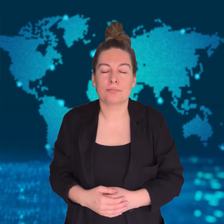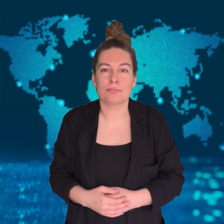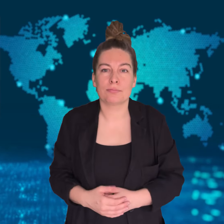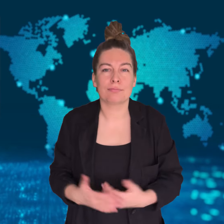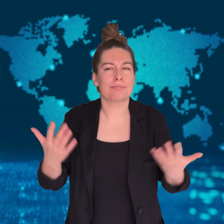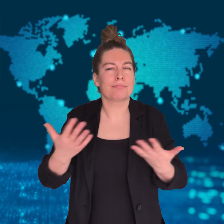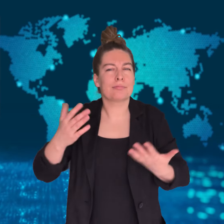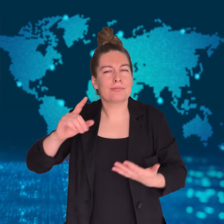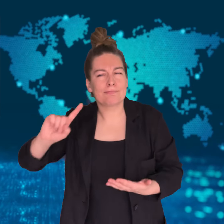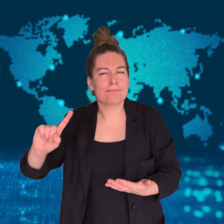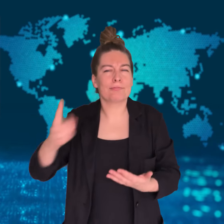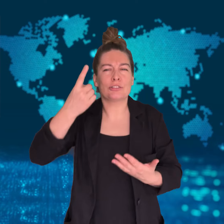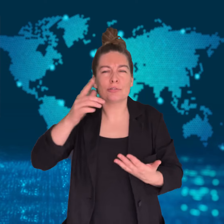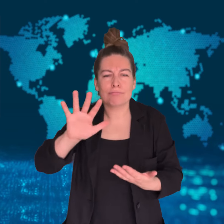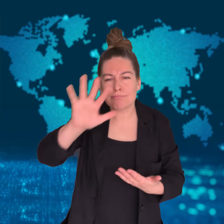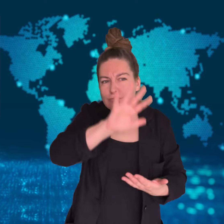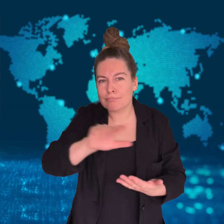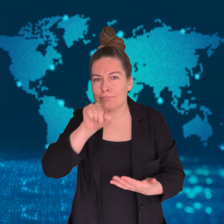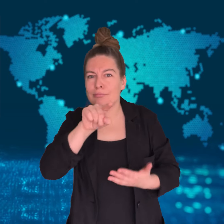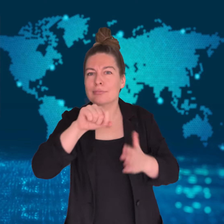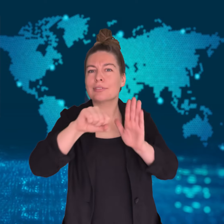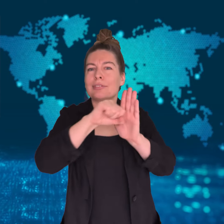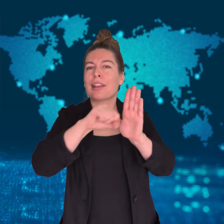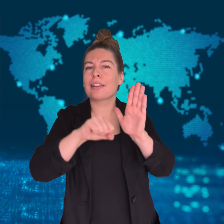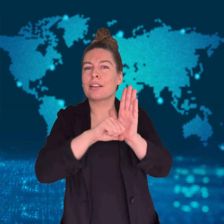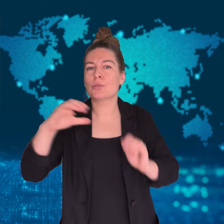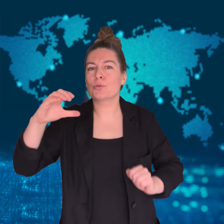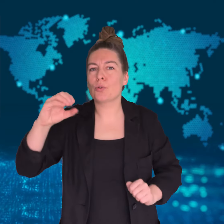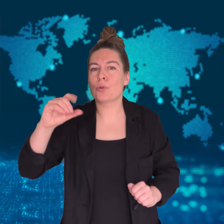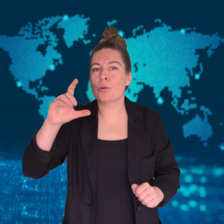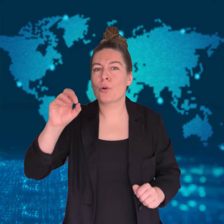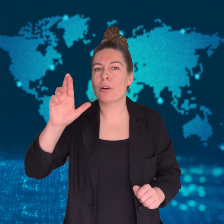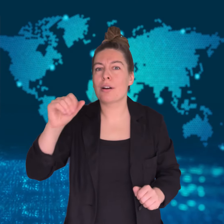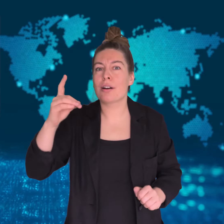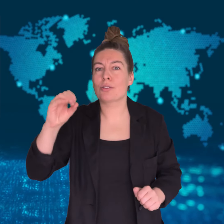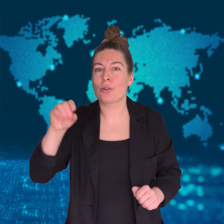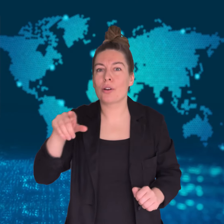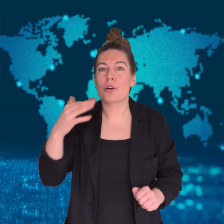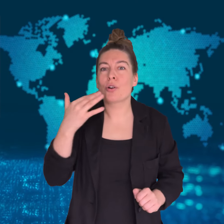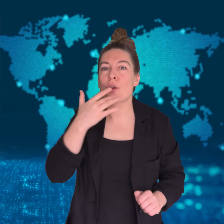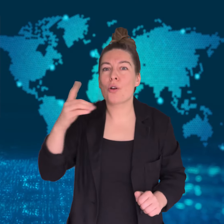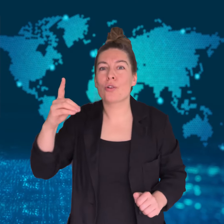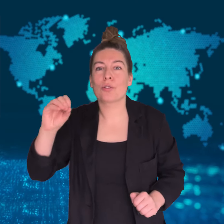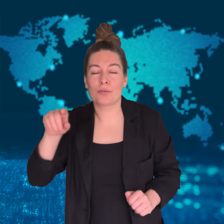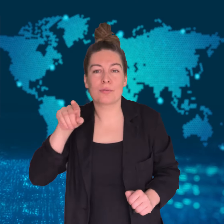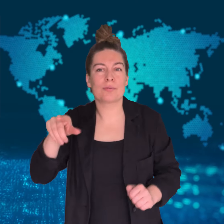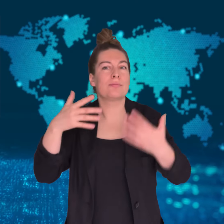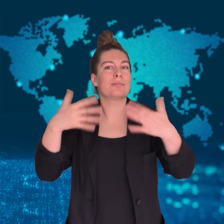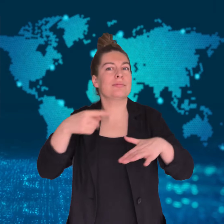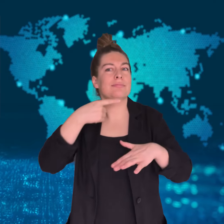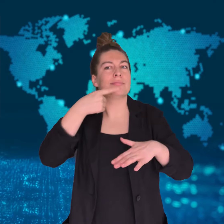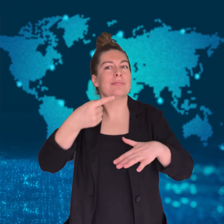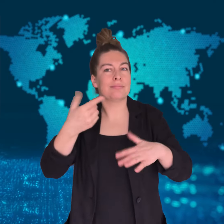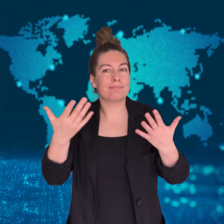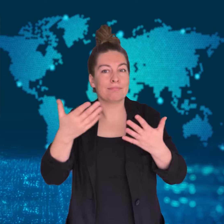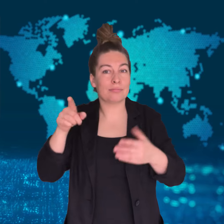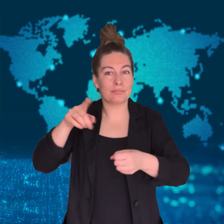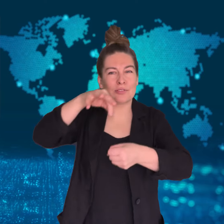disqualified from appearing on their ballots.